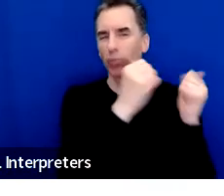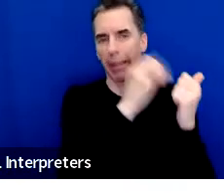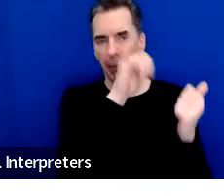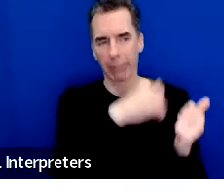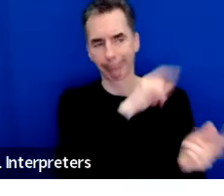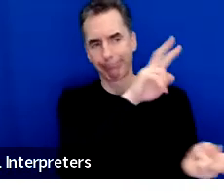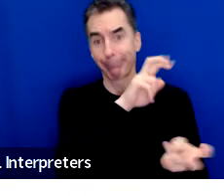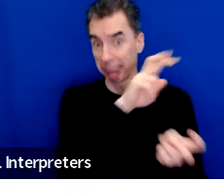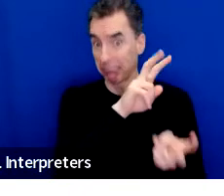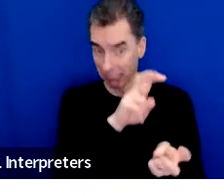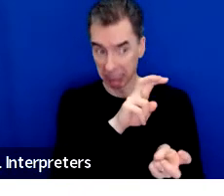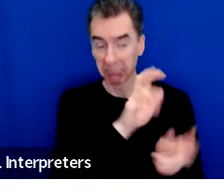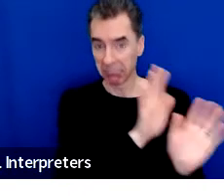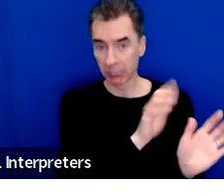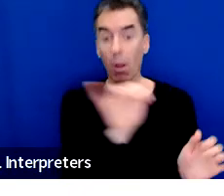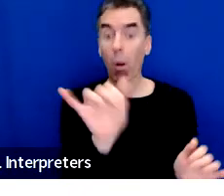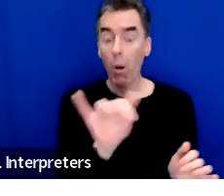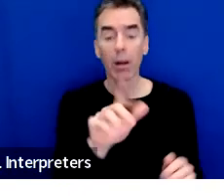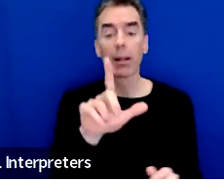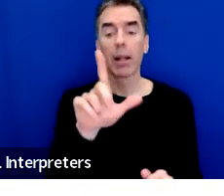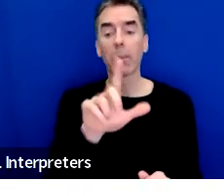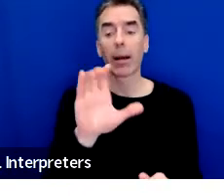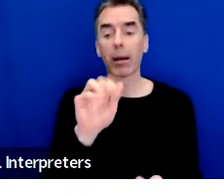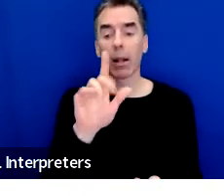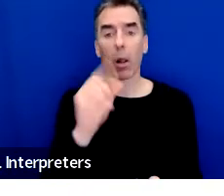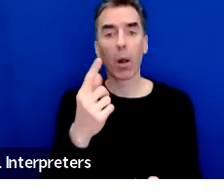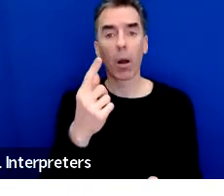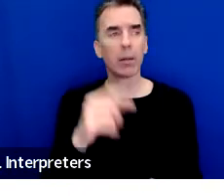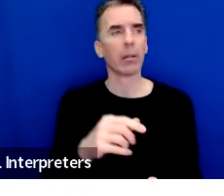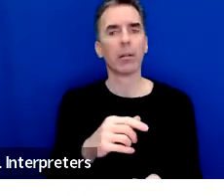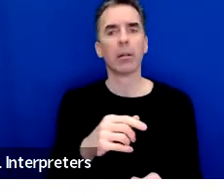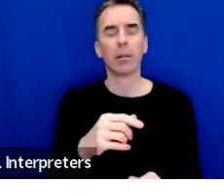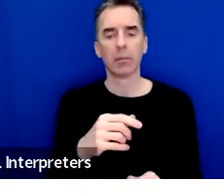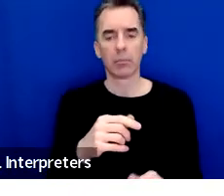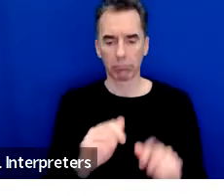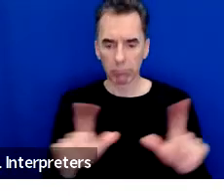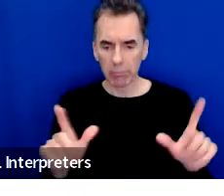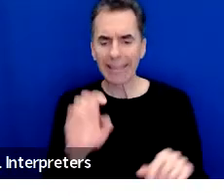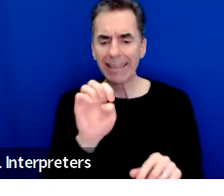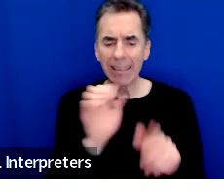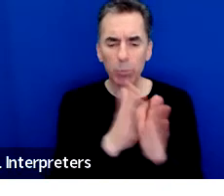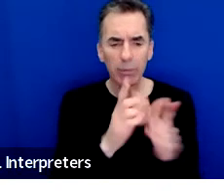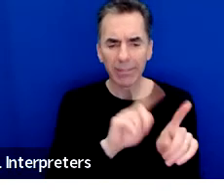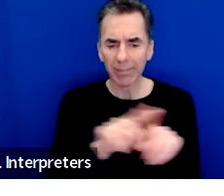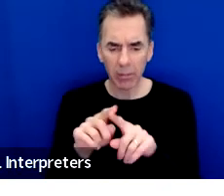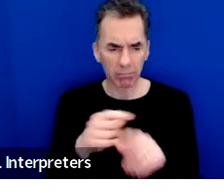But I also went through our library catalog through some of our eBooks, and I was able to find about four books that covered